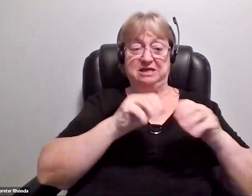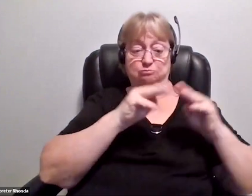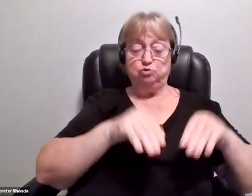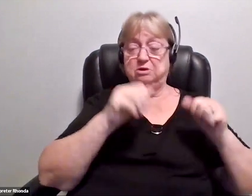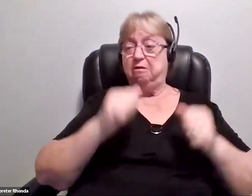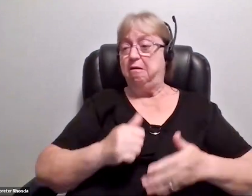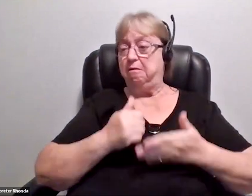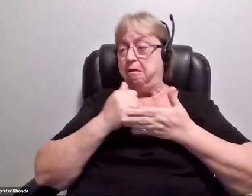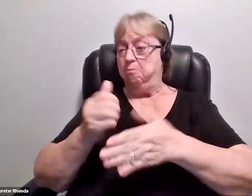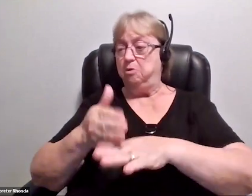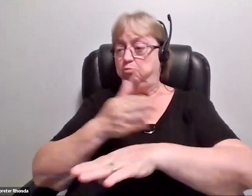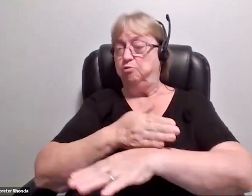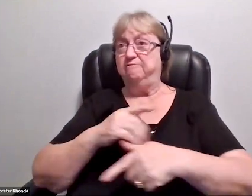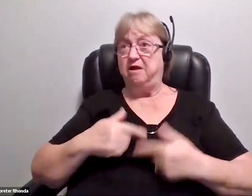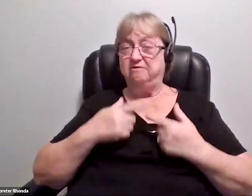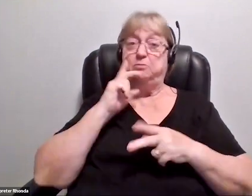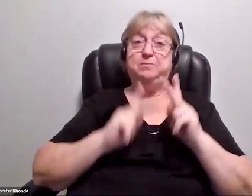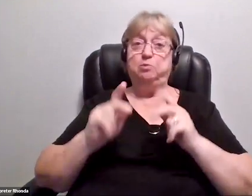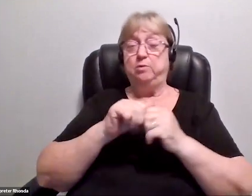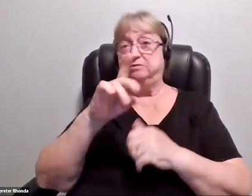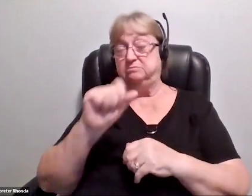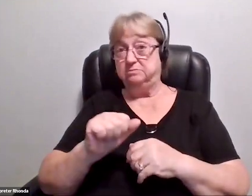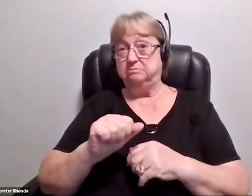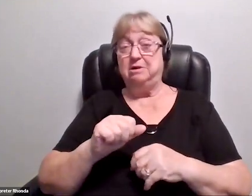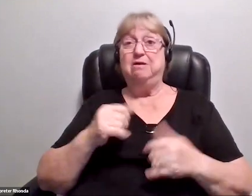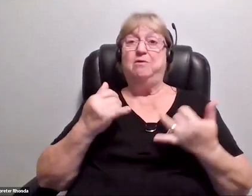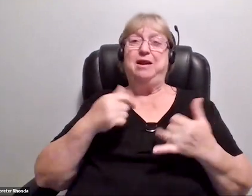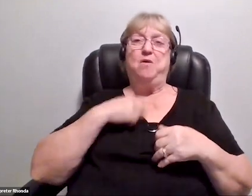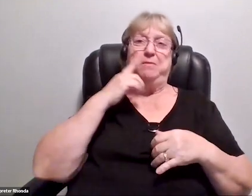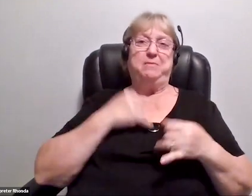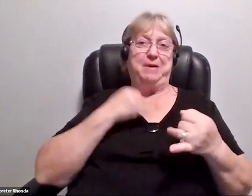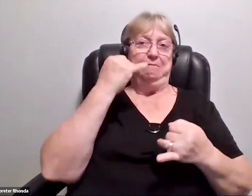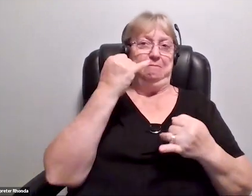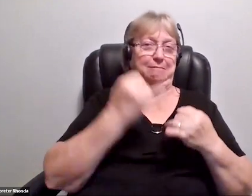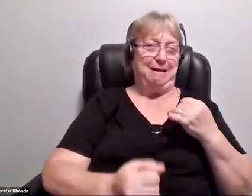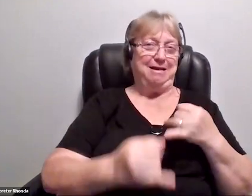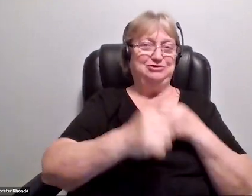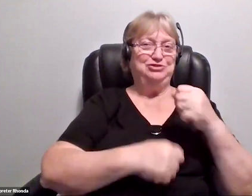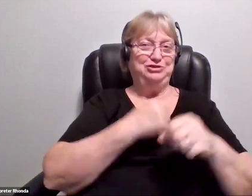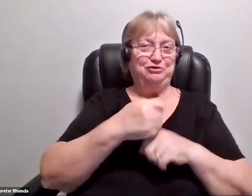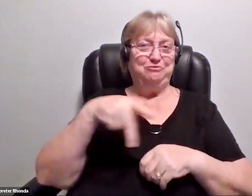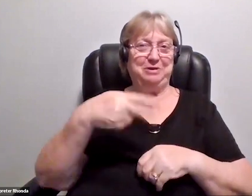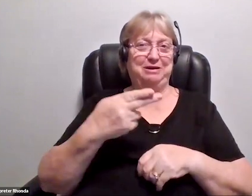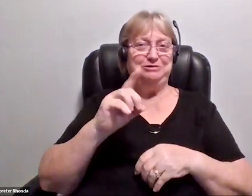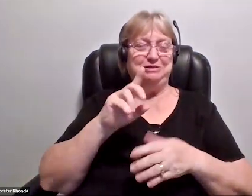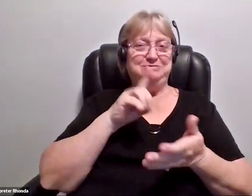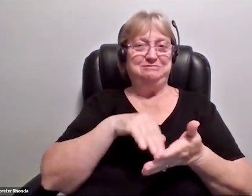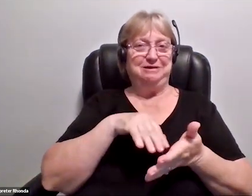I'm currently in my final year of PhD studies, and to develop this thesis, I conducted interview